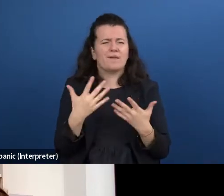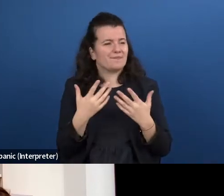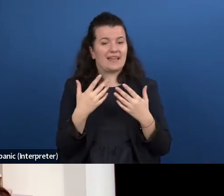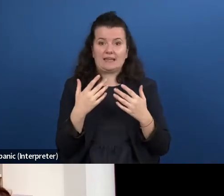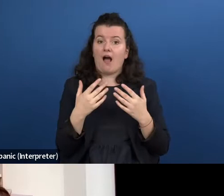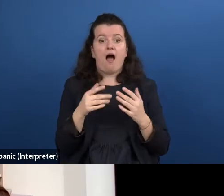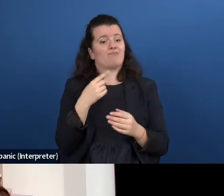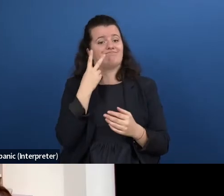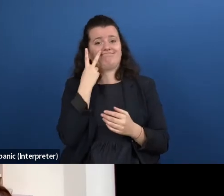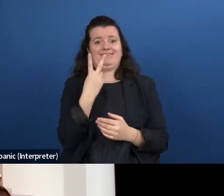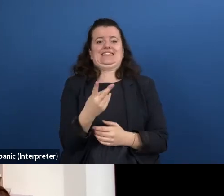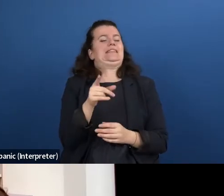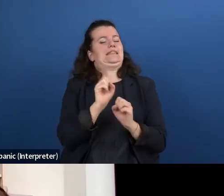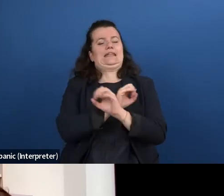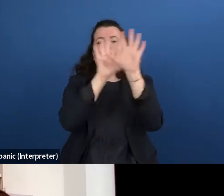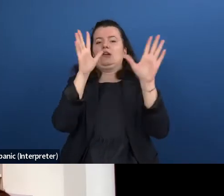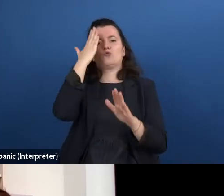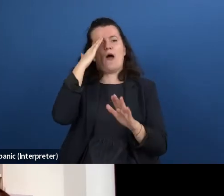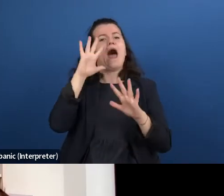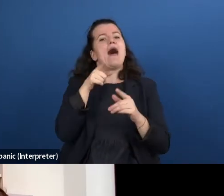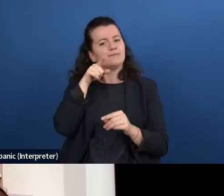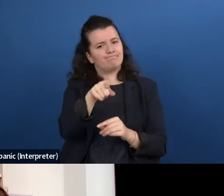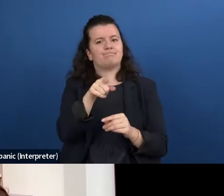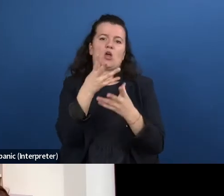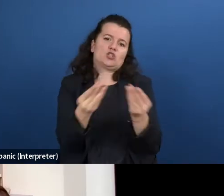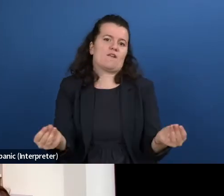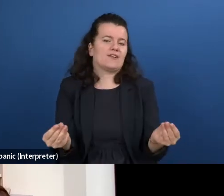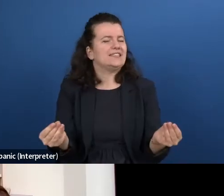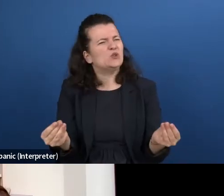We have to be careful when dealing with them,